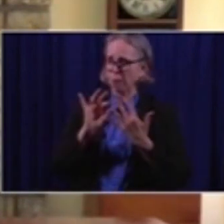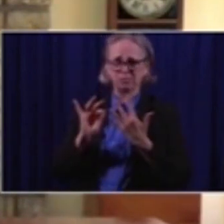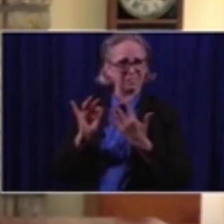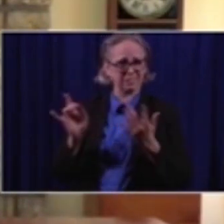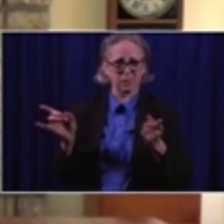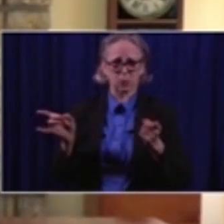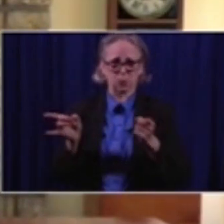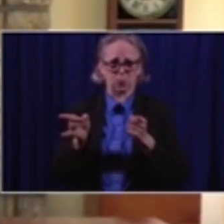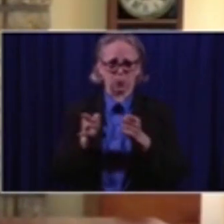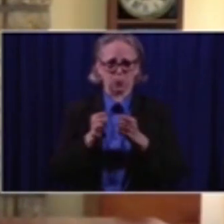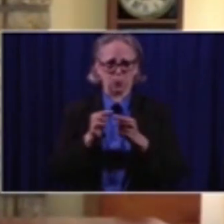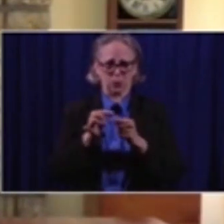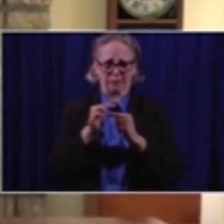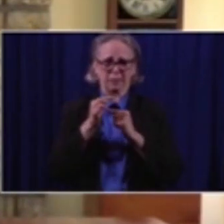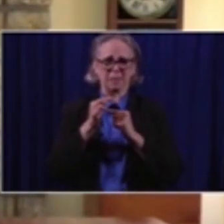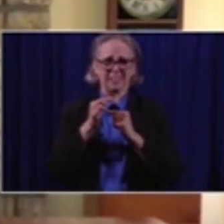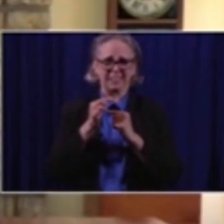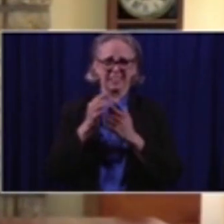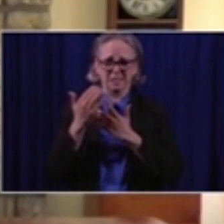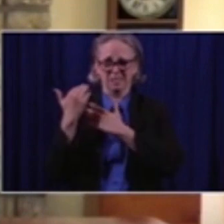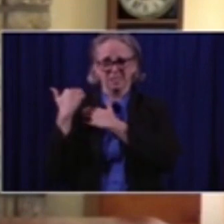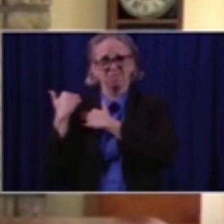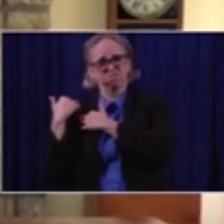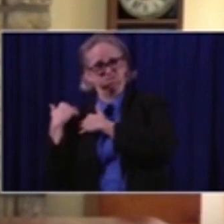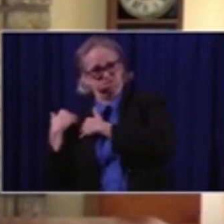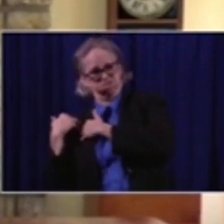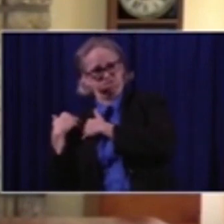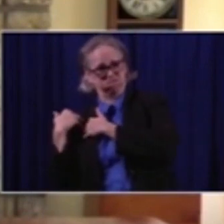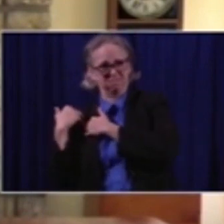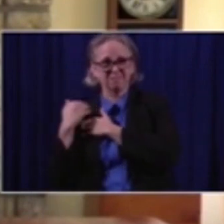option we have to take action it would be totally irresponsible at this point